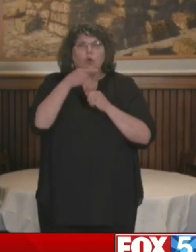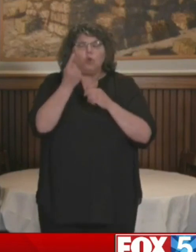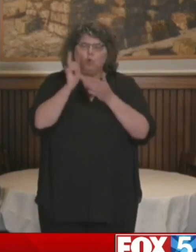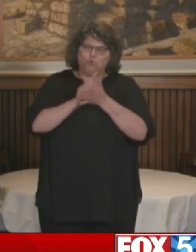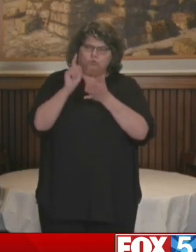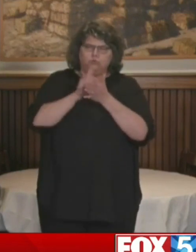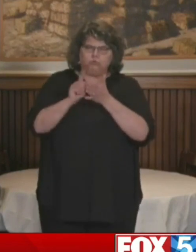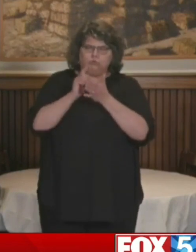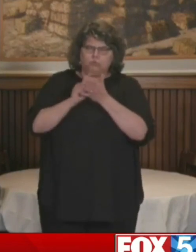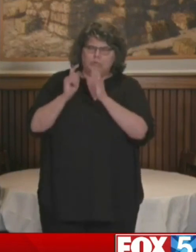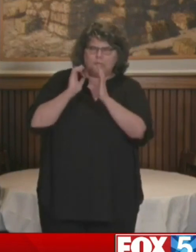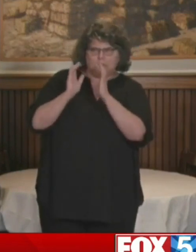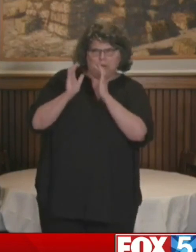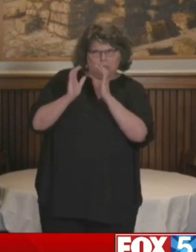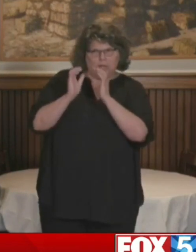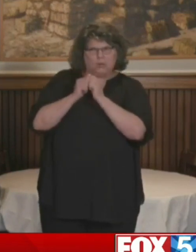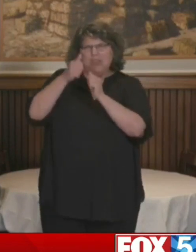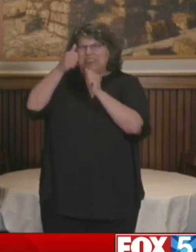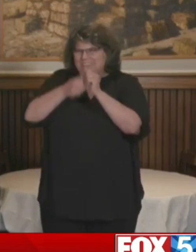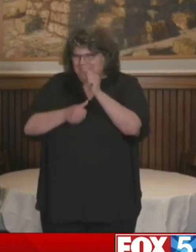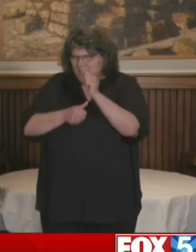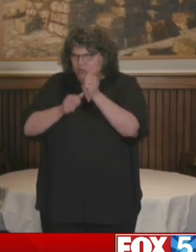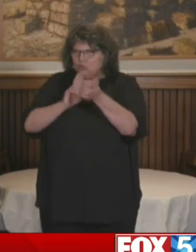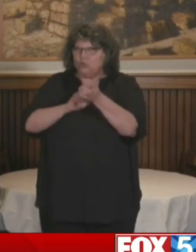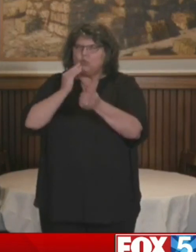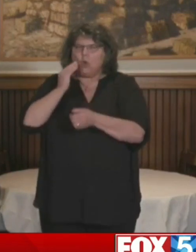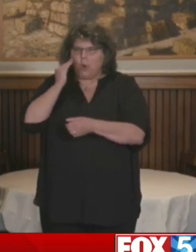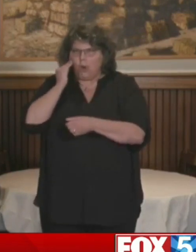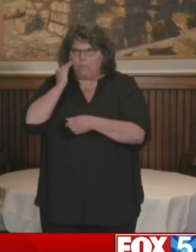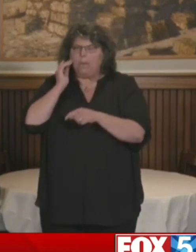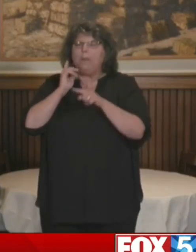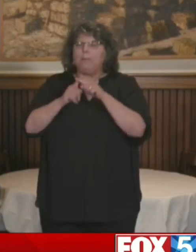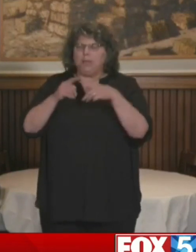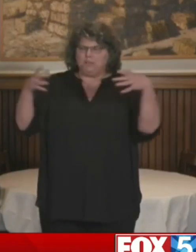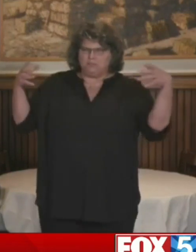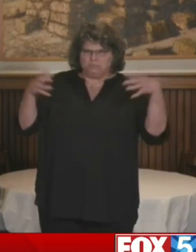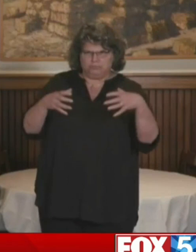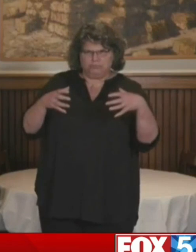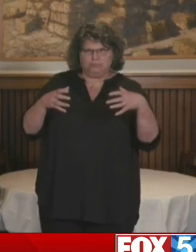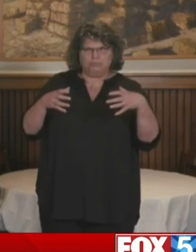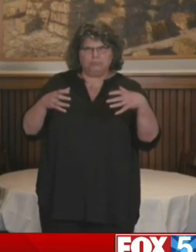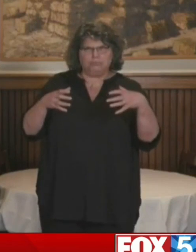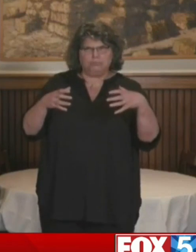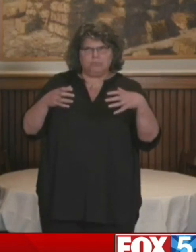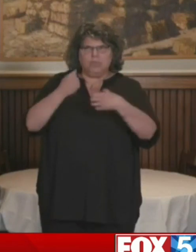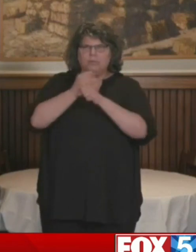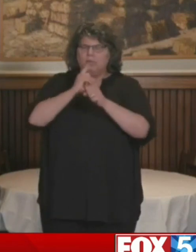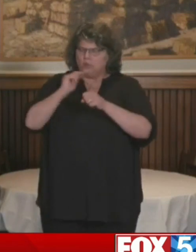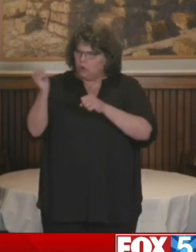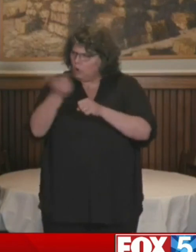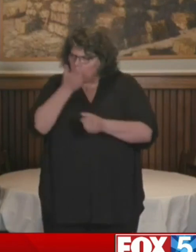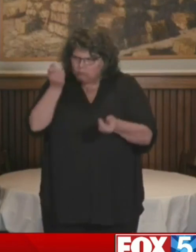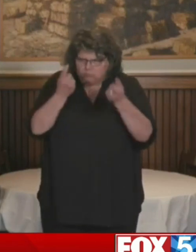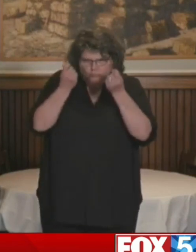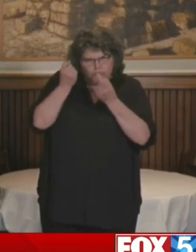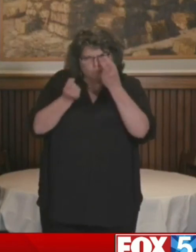BEGIN TO WORK CLOSER WITH THE SKILLED NURSING FACILITIES IN THEIR COUNTY. SO NOT ONLY MAKING WEEKLY COMMUNICATION